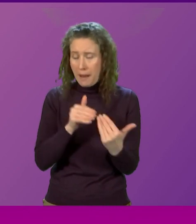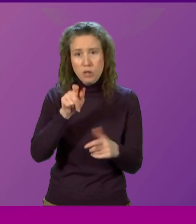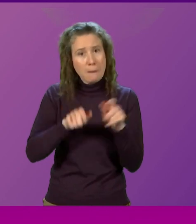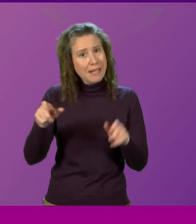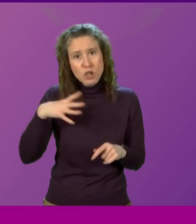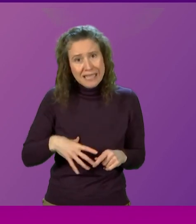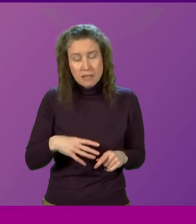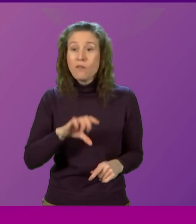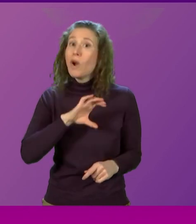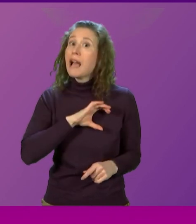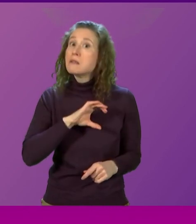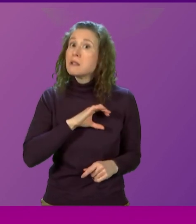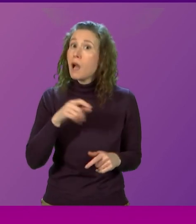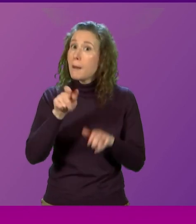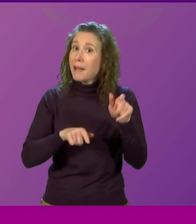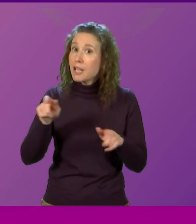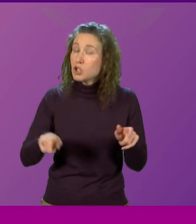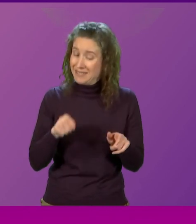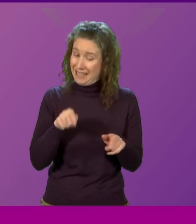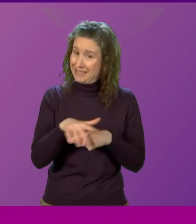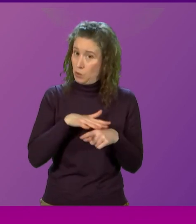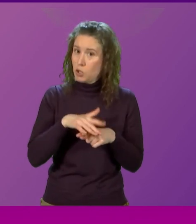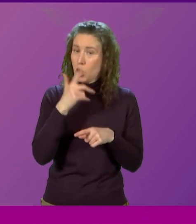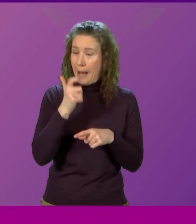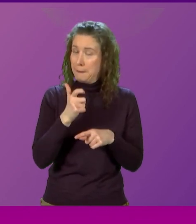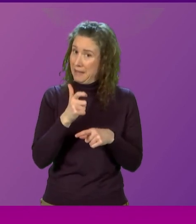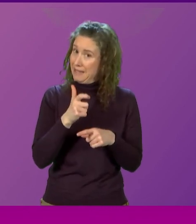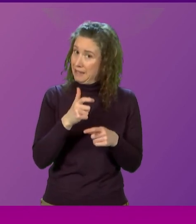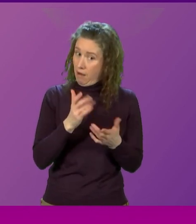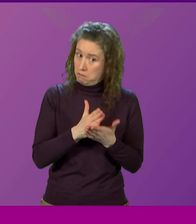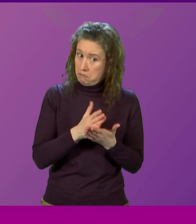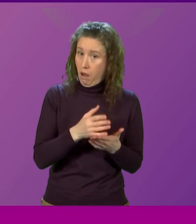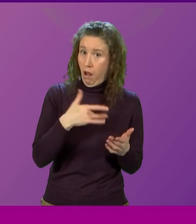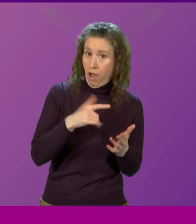For cancer patients, the situation can then be between life and death.